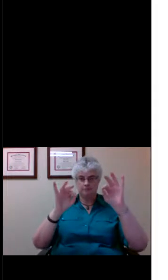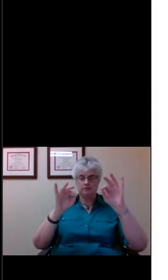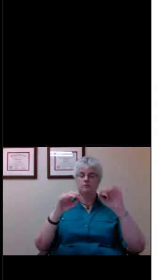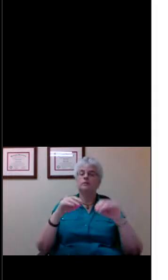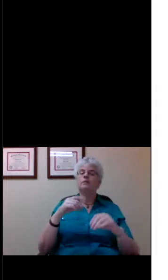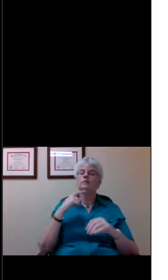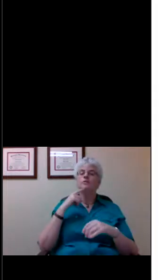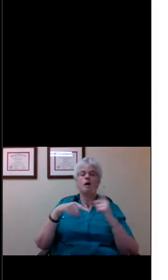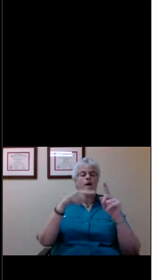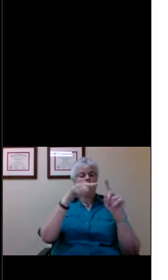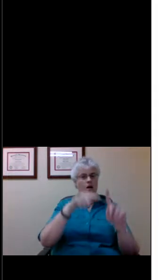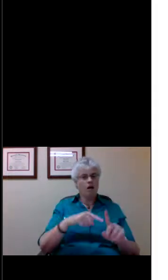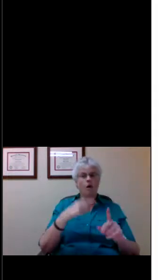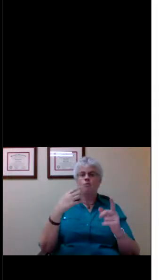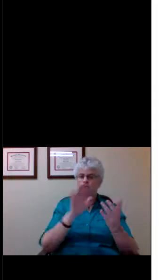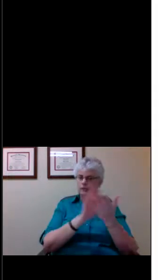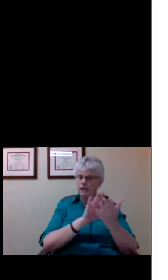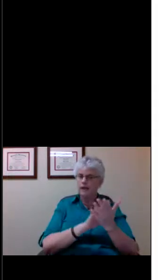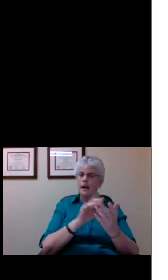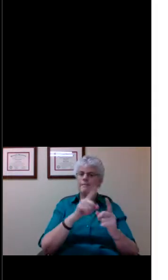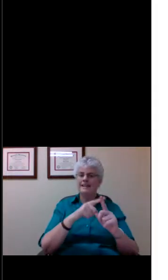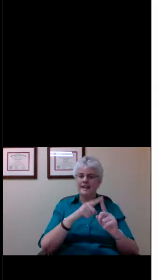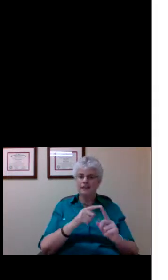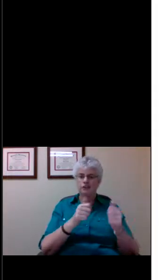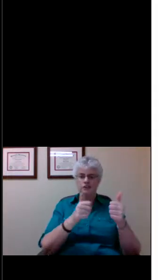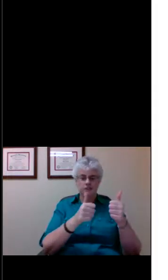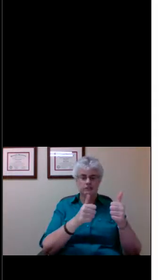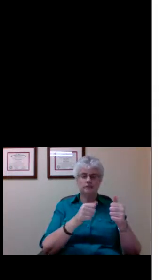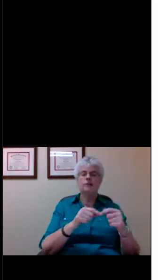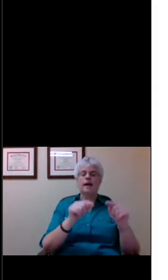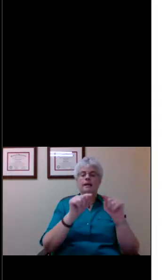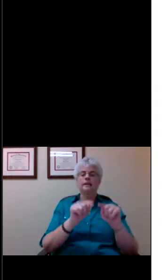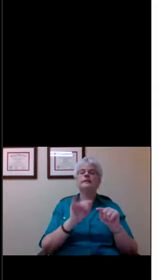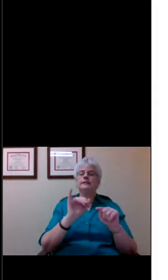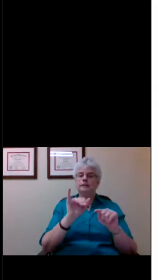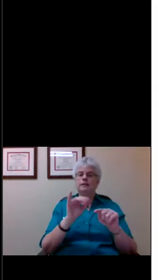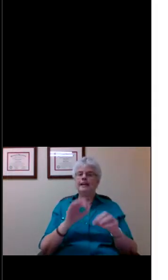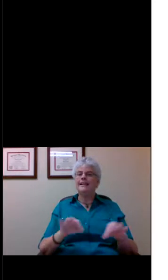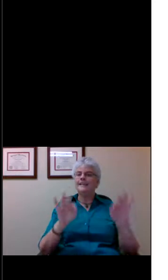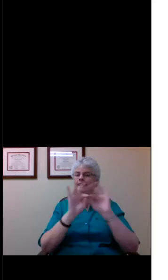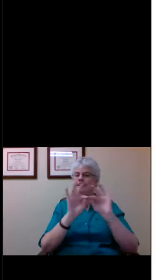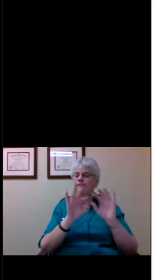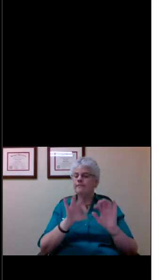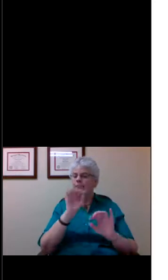findings and talk about the things that worked well, things they did well.